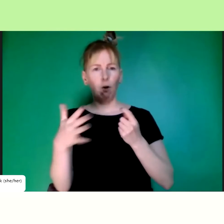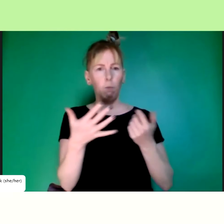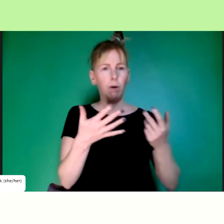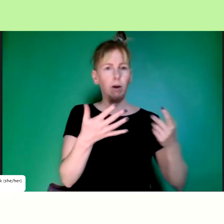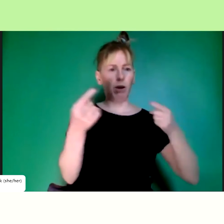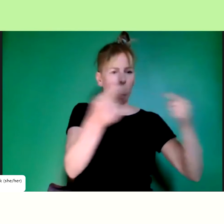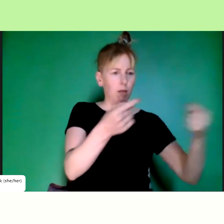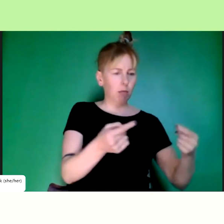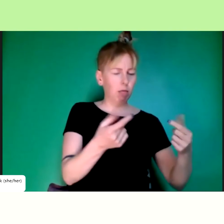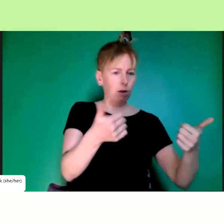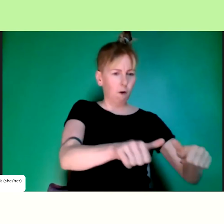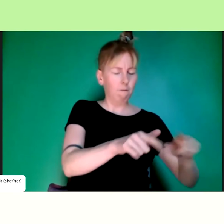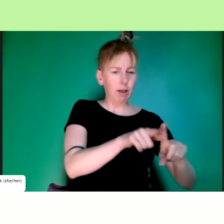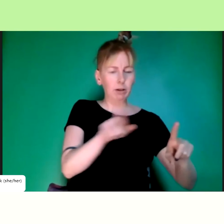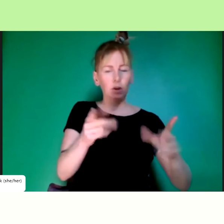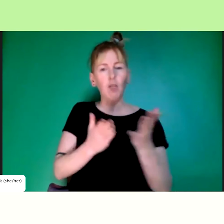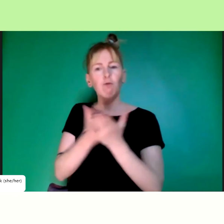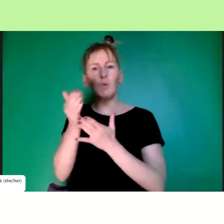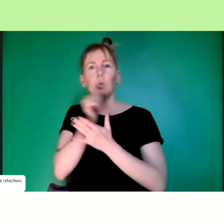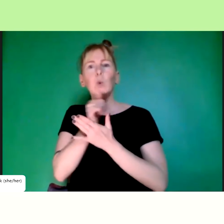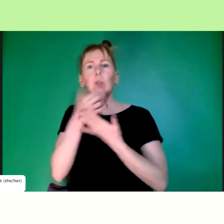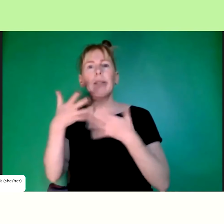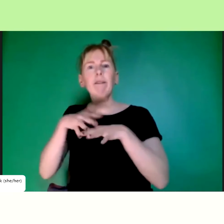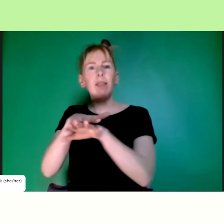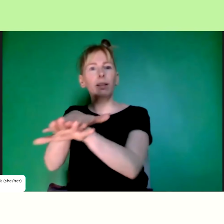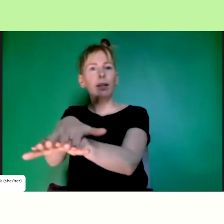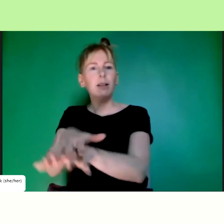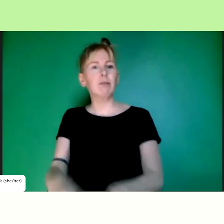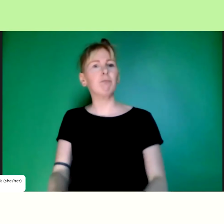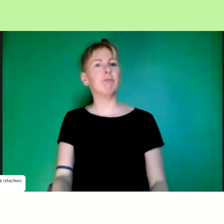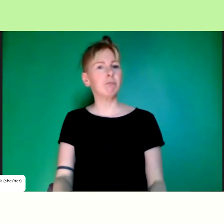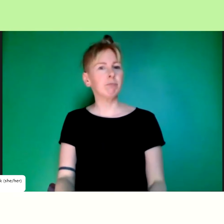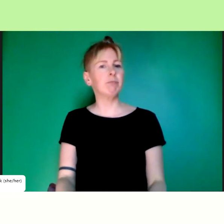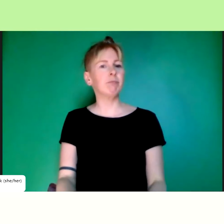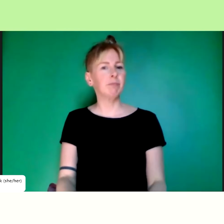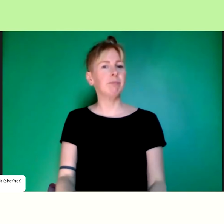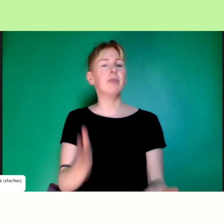new through synthesis? Really, really exciting to hear this talk.